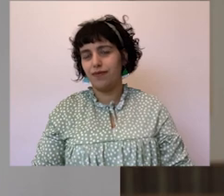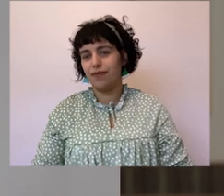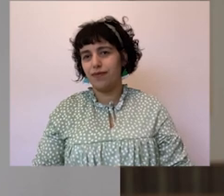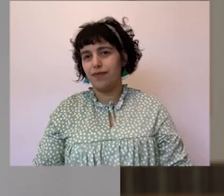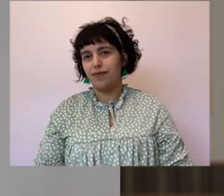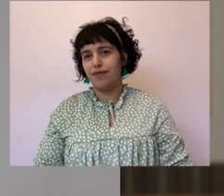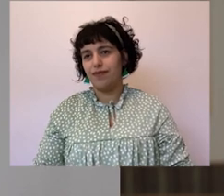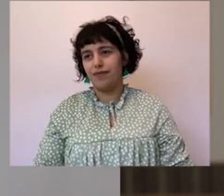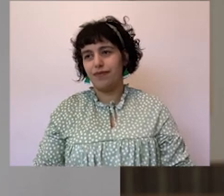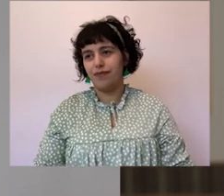It is happening to me, how is yours?